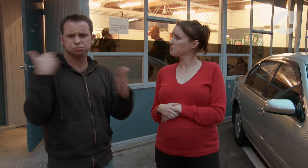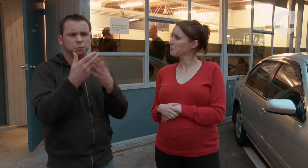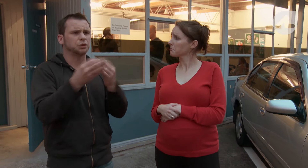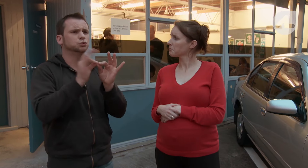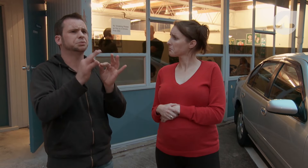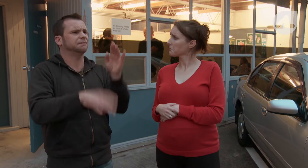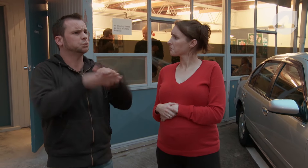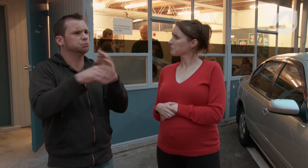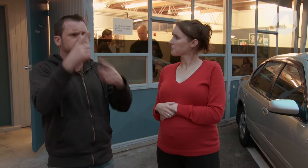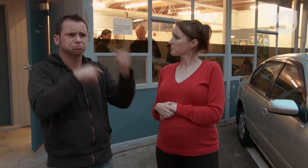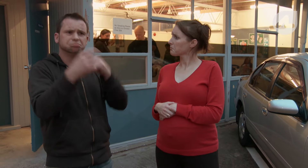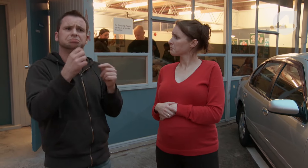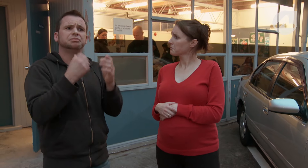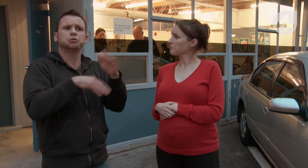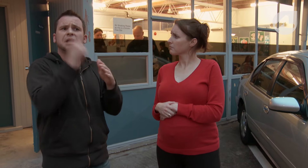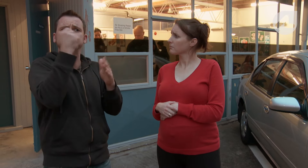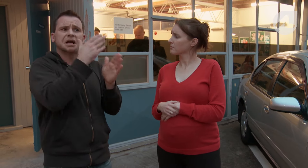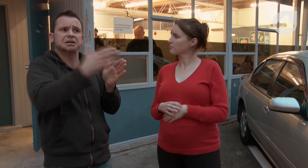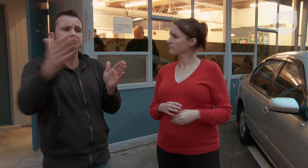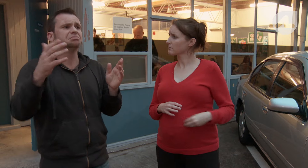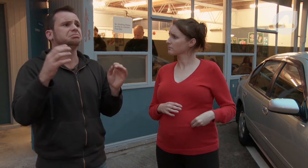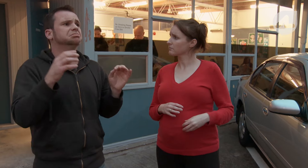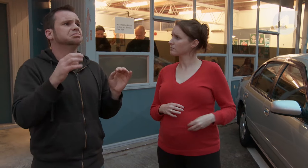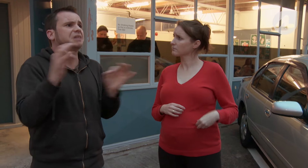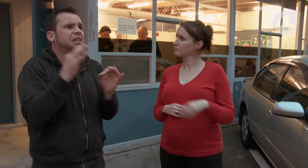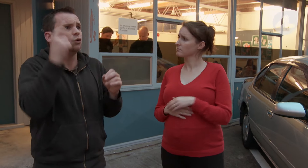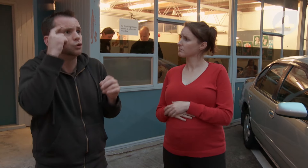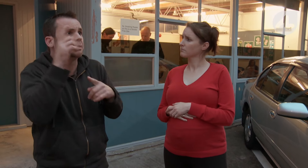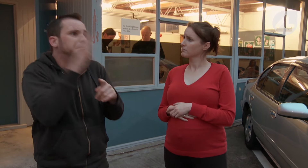So we've heard all the classes with the interpreter so that's been great.